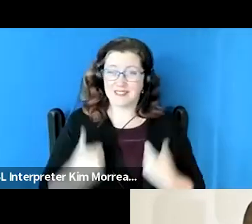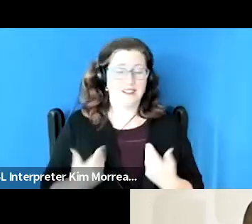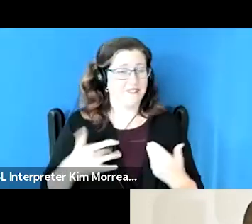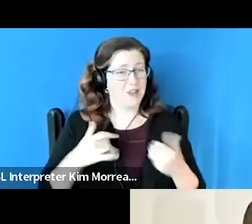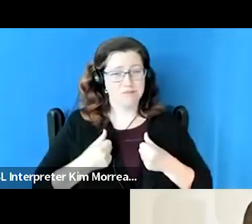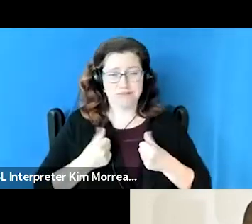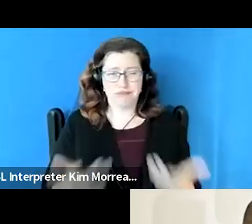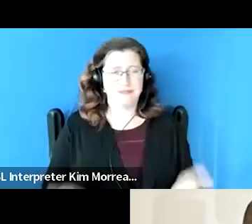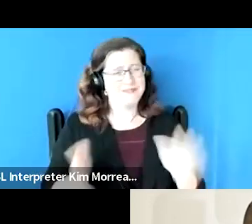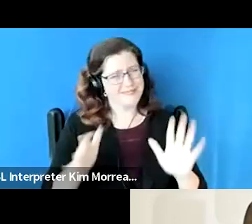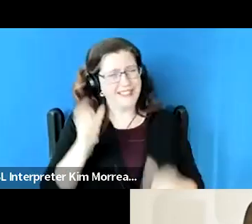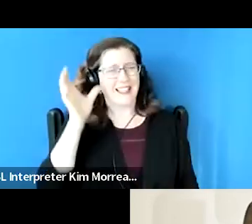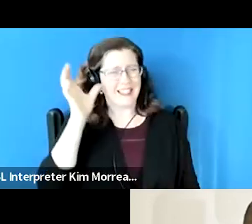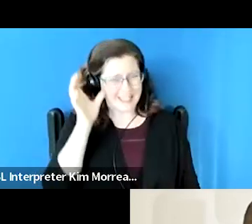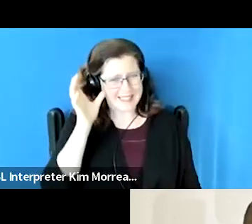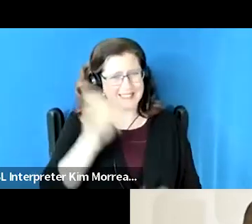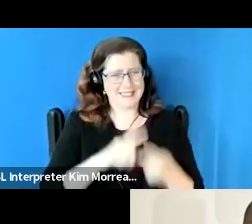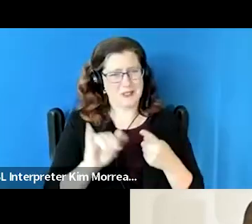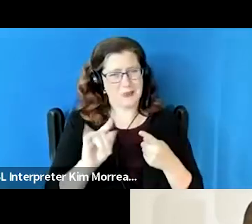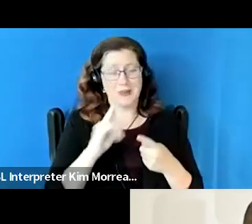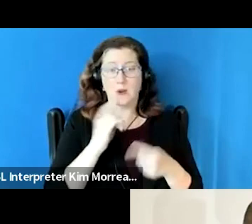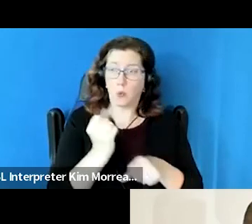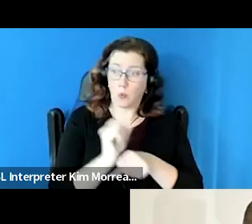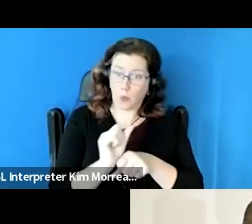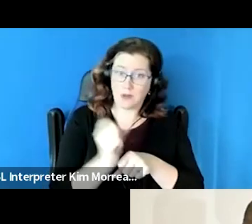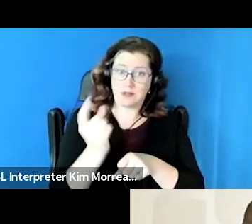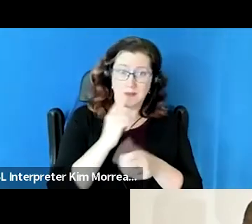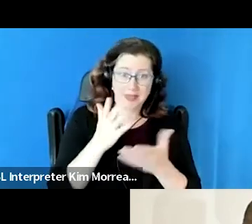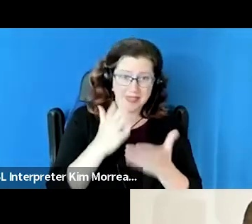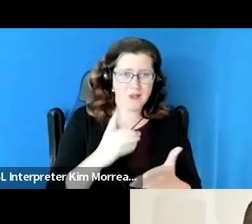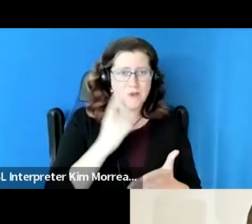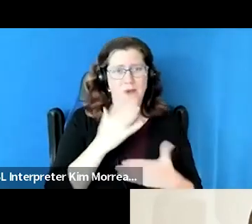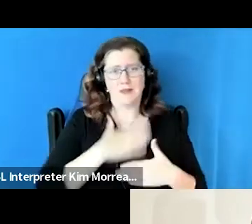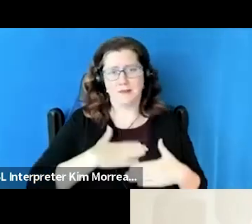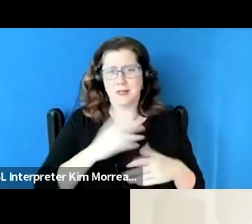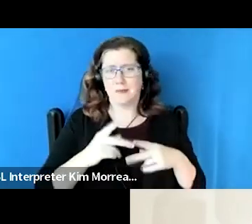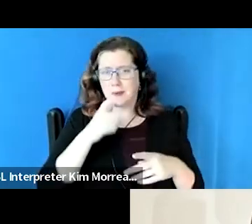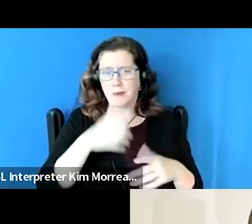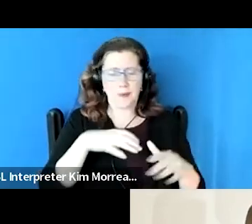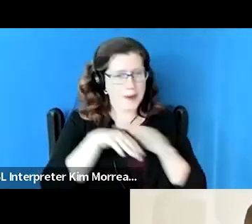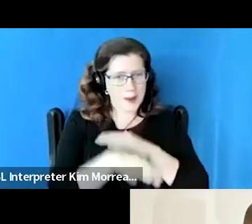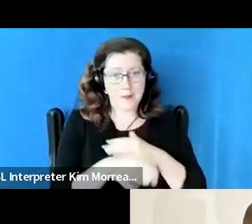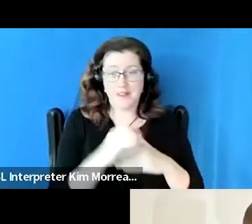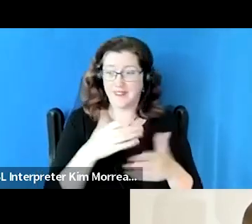listen to it, work is always there, we always appreciate people that come in you and they're not feeling well, but we rather,